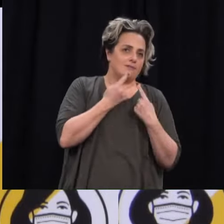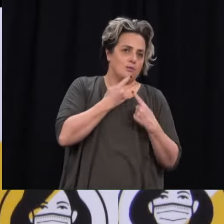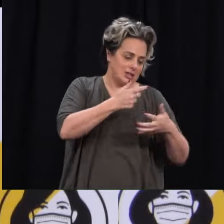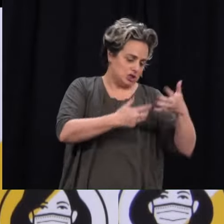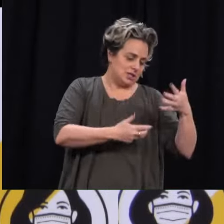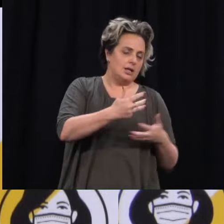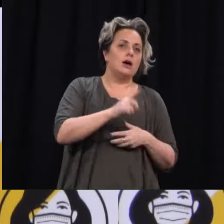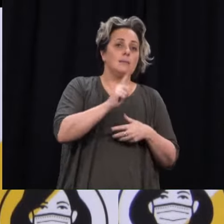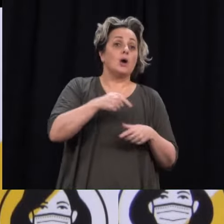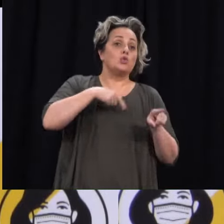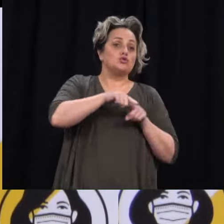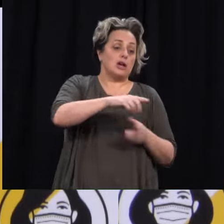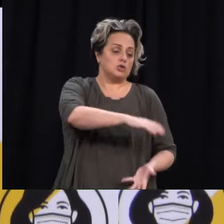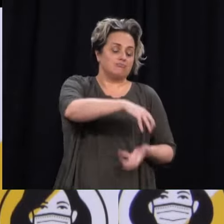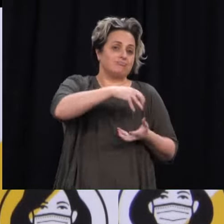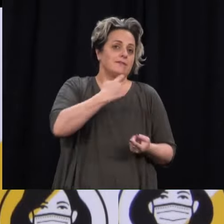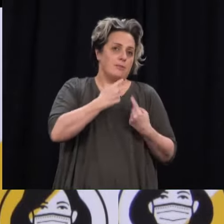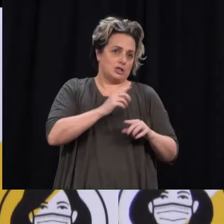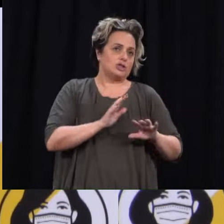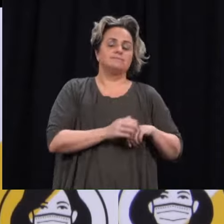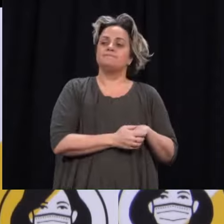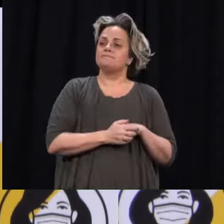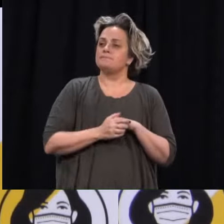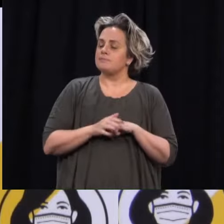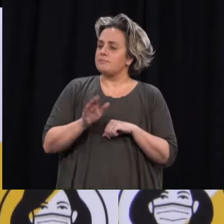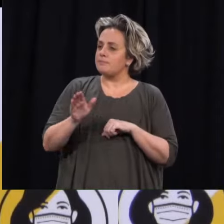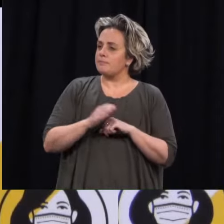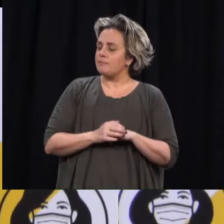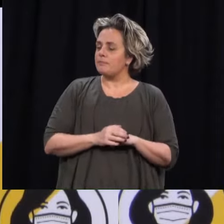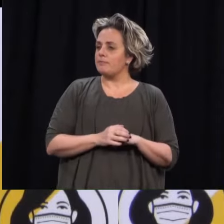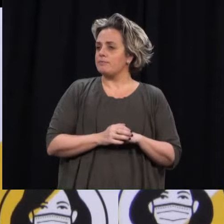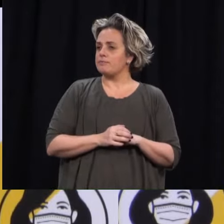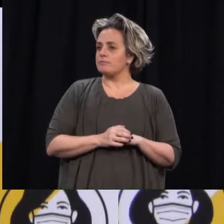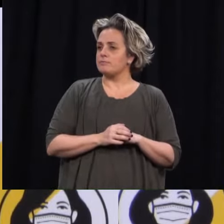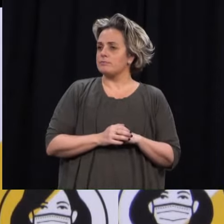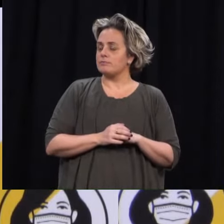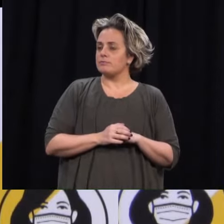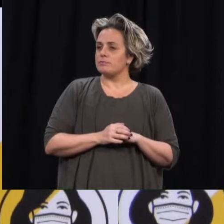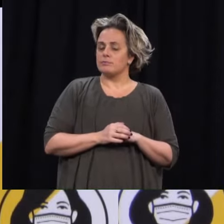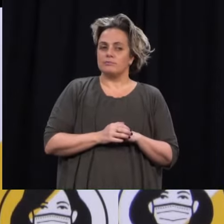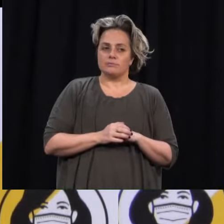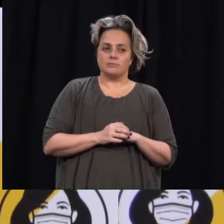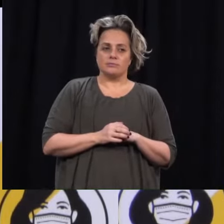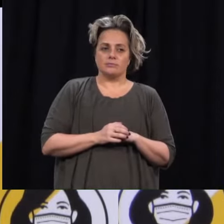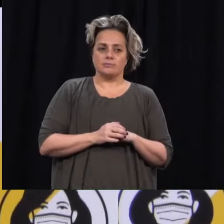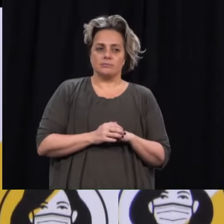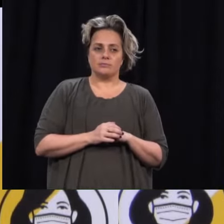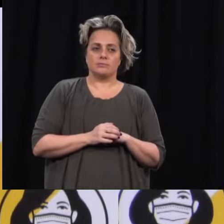vaccinated? No, I don't have an update on that but e- would will see if we can collect that